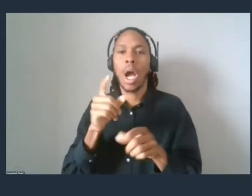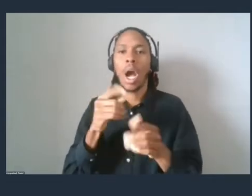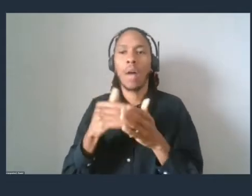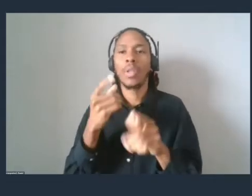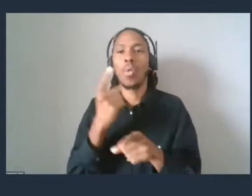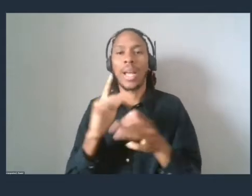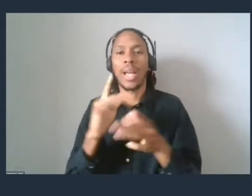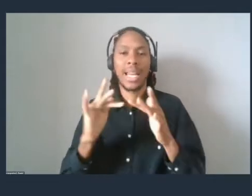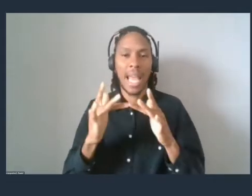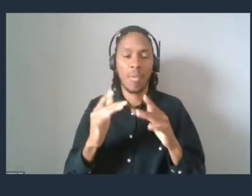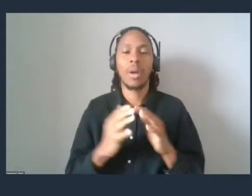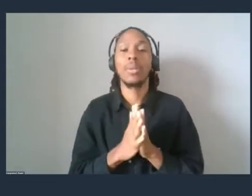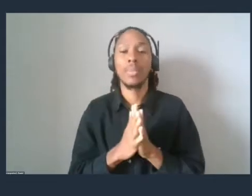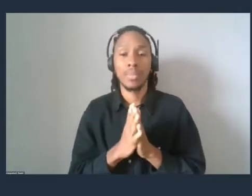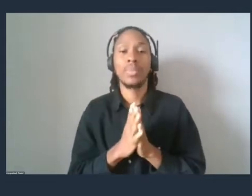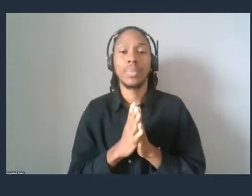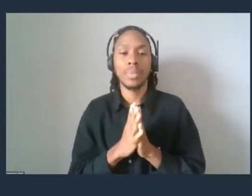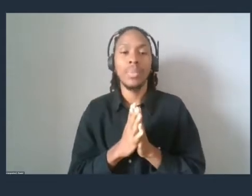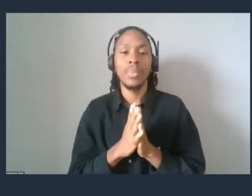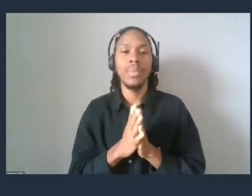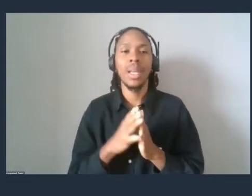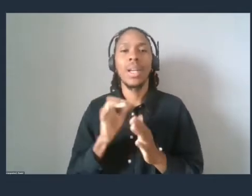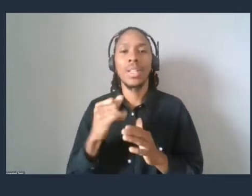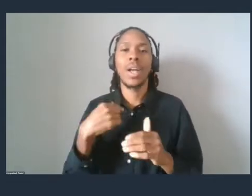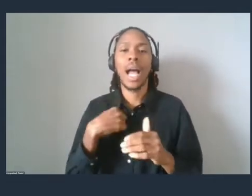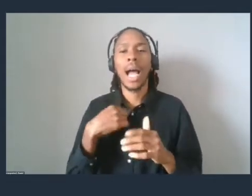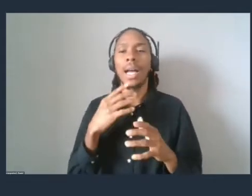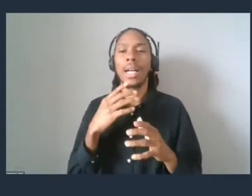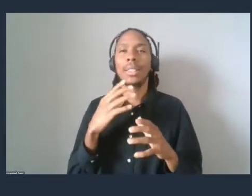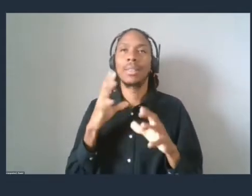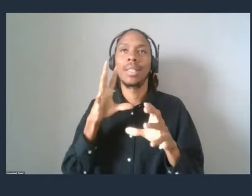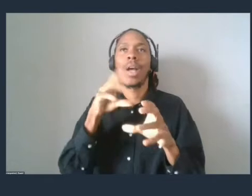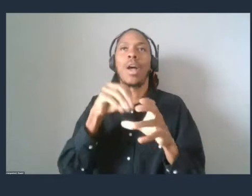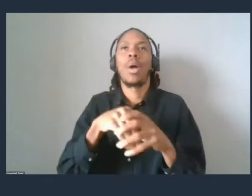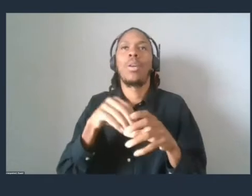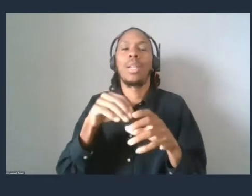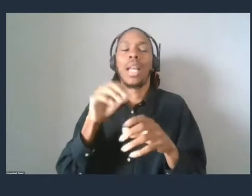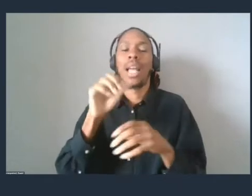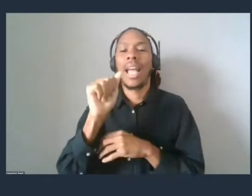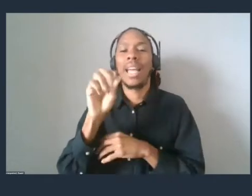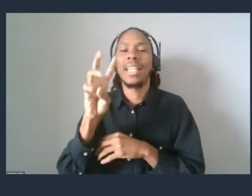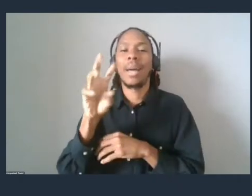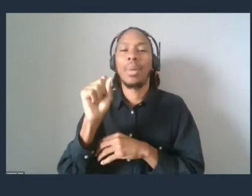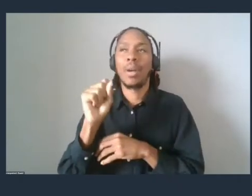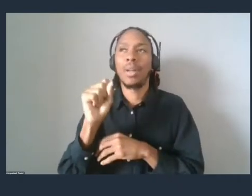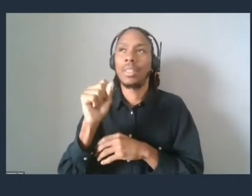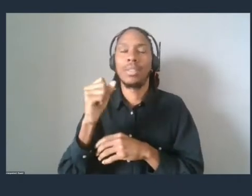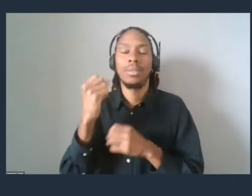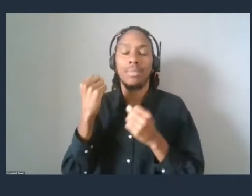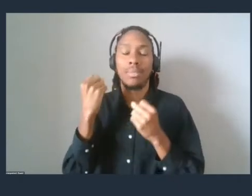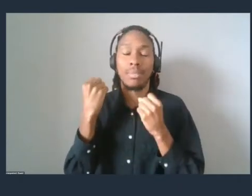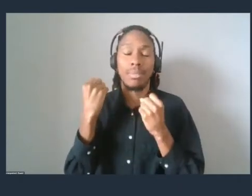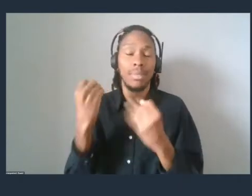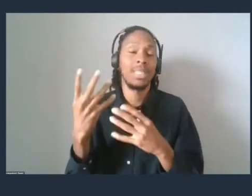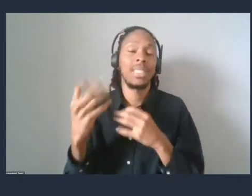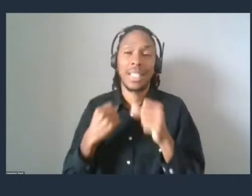So I've been sort of following that theme around AWS for a bunch of years. And of course, that theme is very relevant